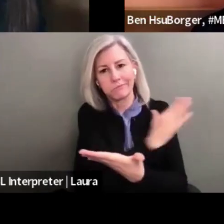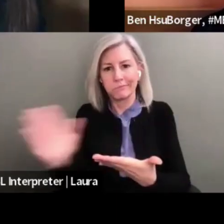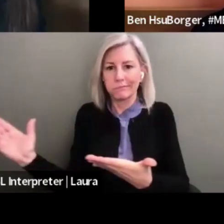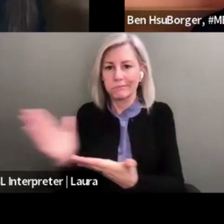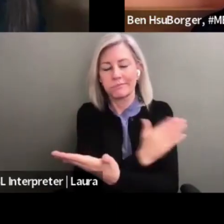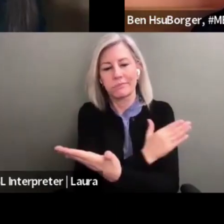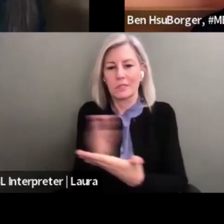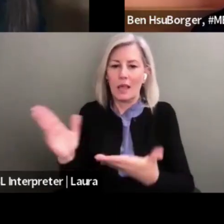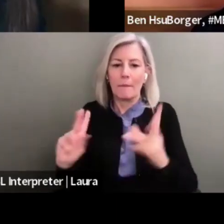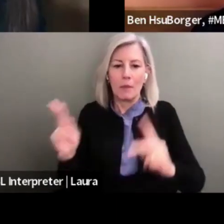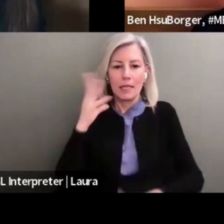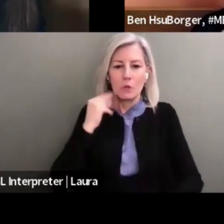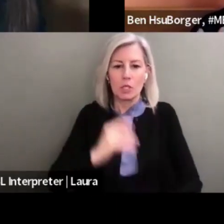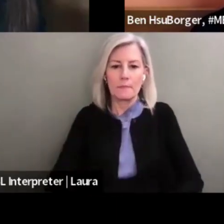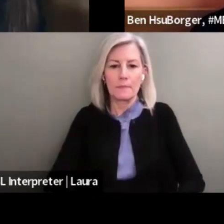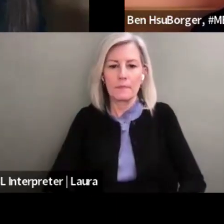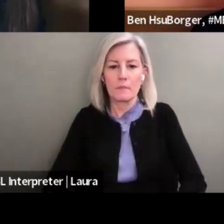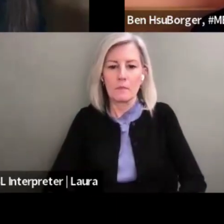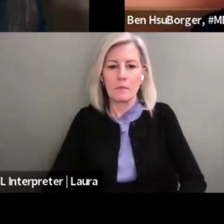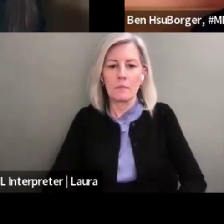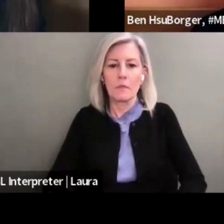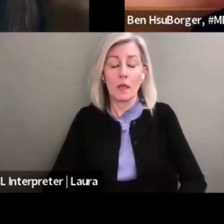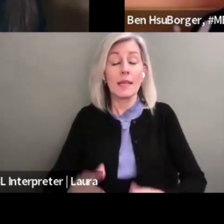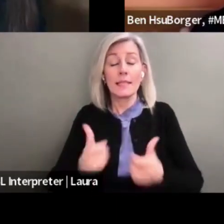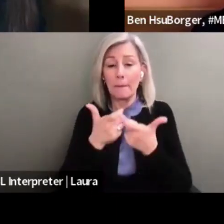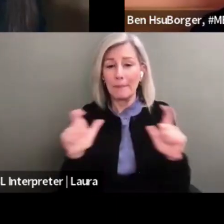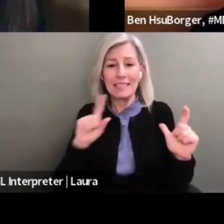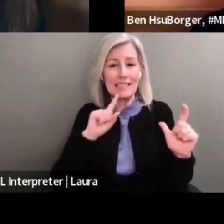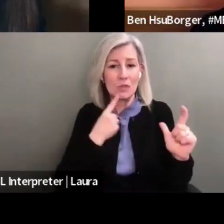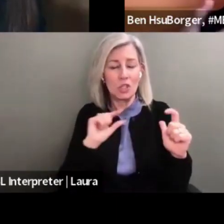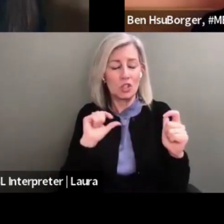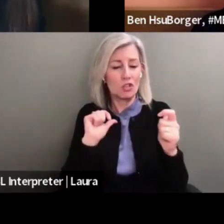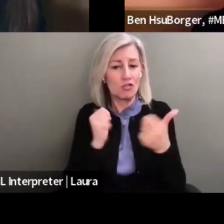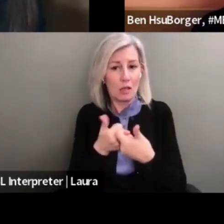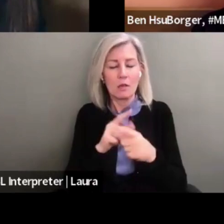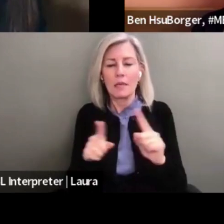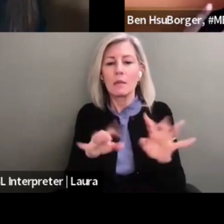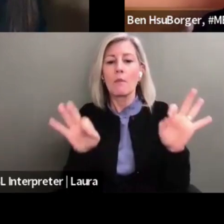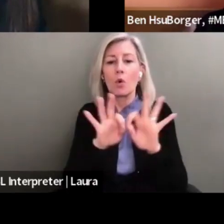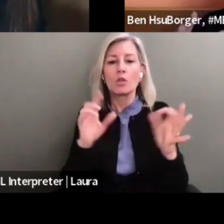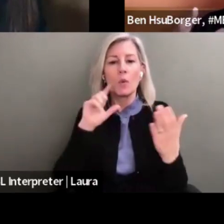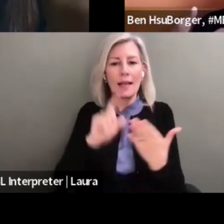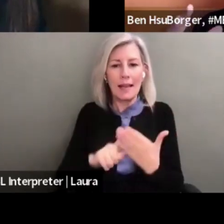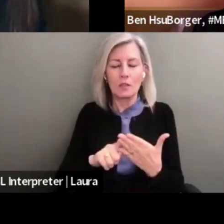that is literally dying, I think that will be a huge challenge to get them to accurately recognize medical